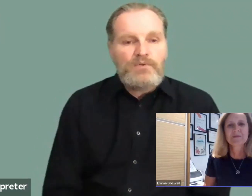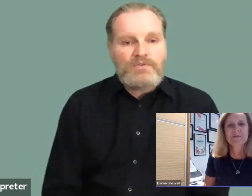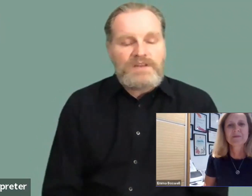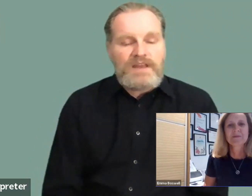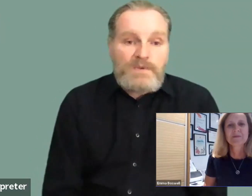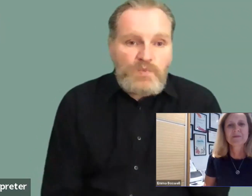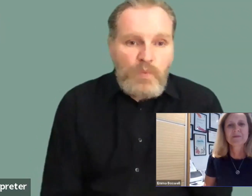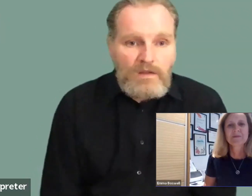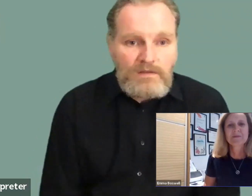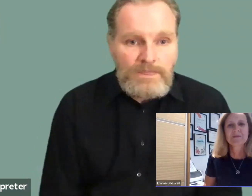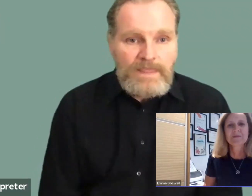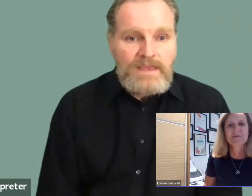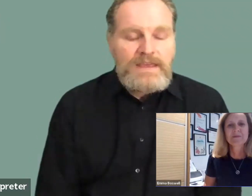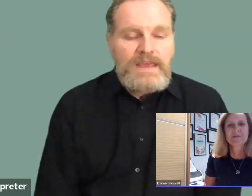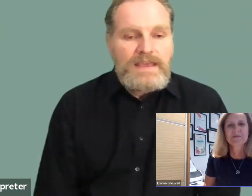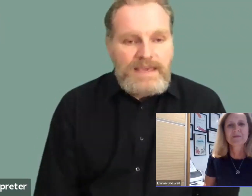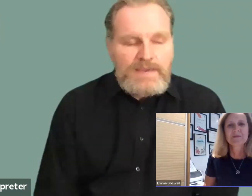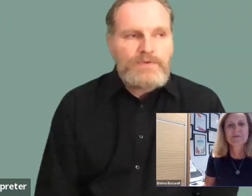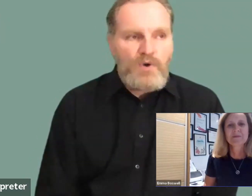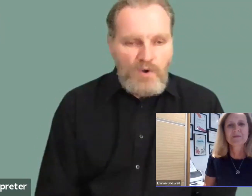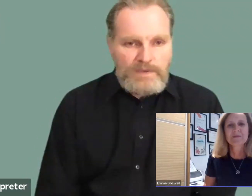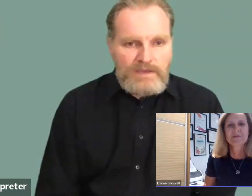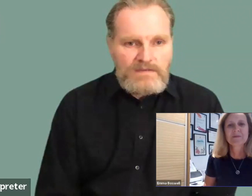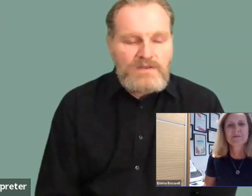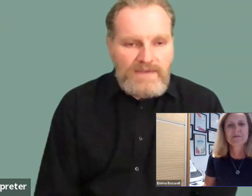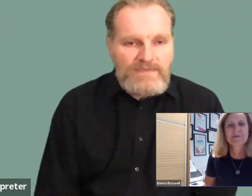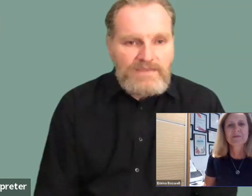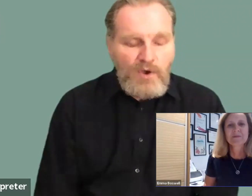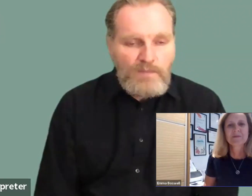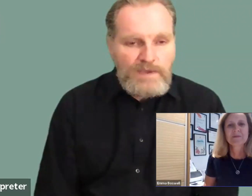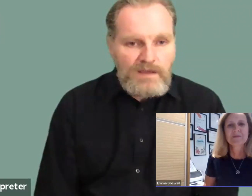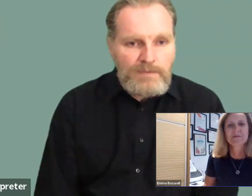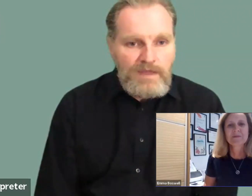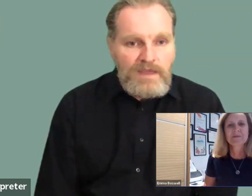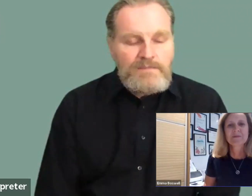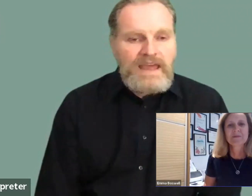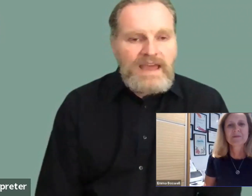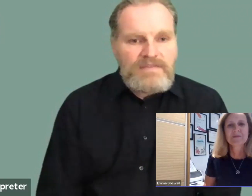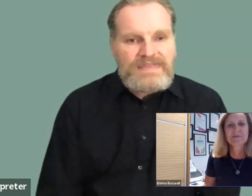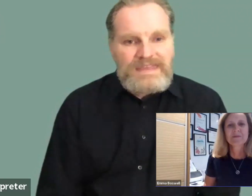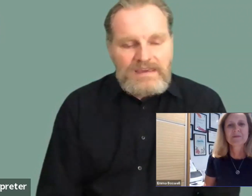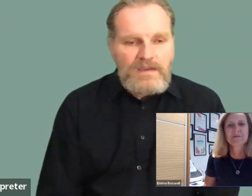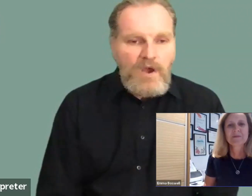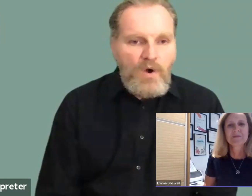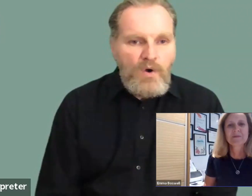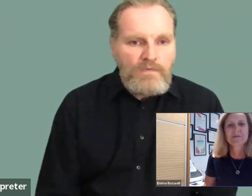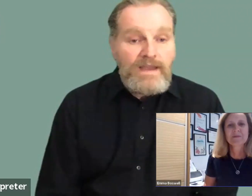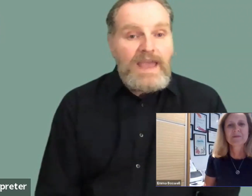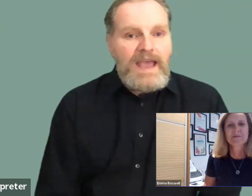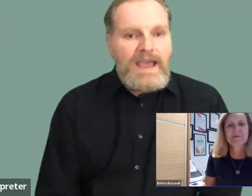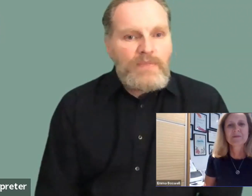important, I suppose: one, keep your hobby. Don't ever give your hobby up but have a think of how